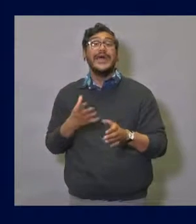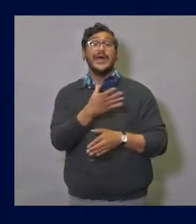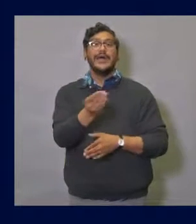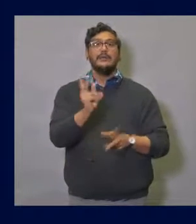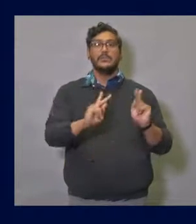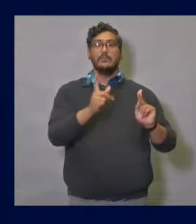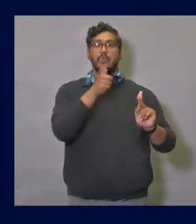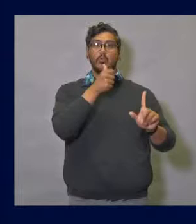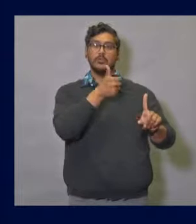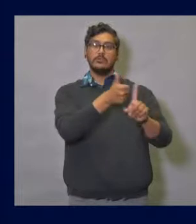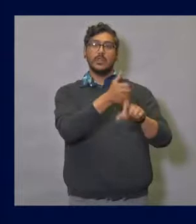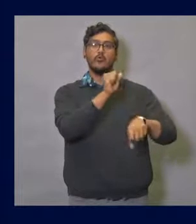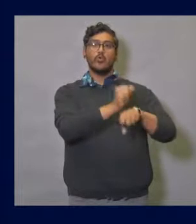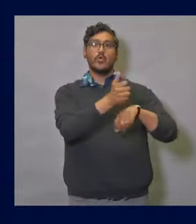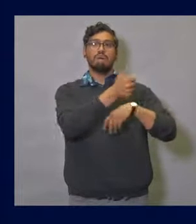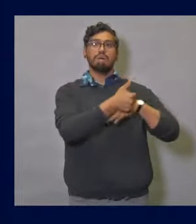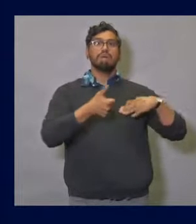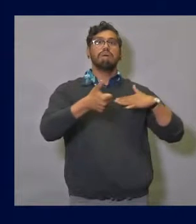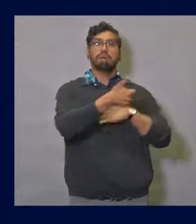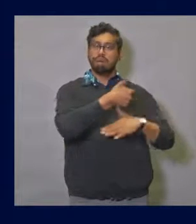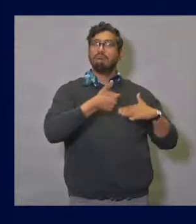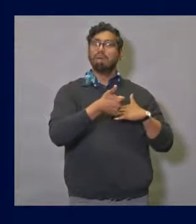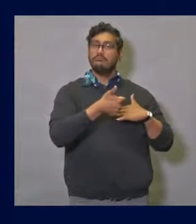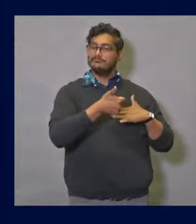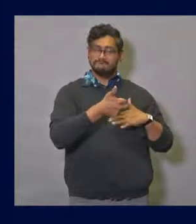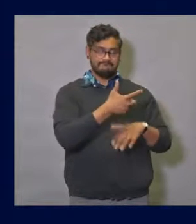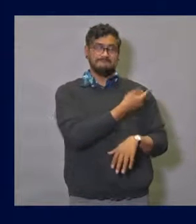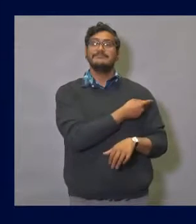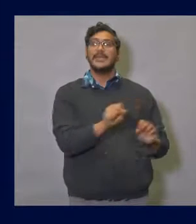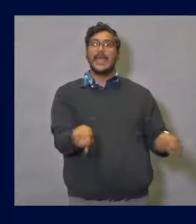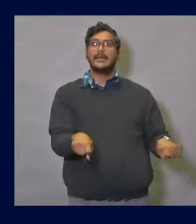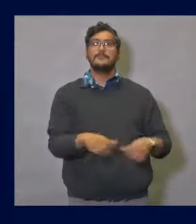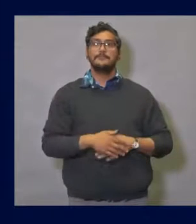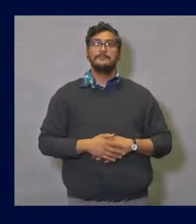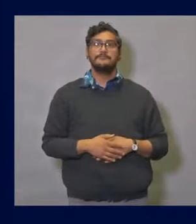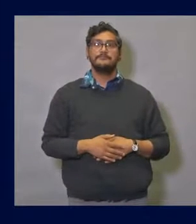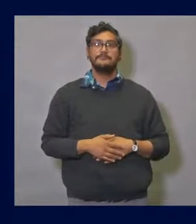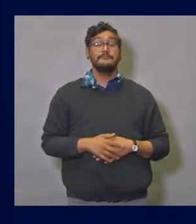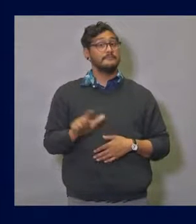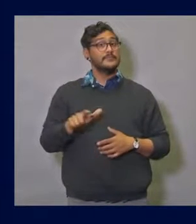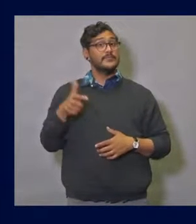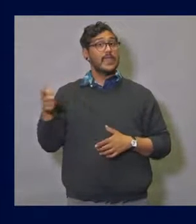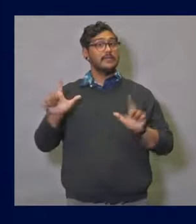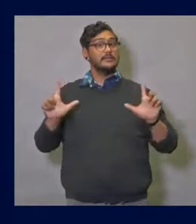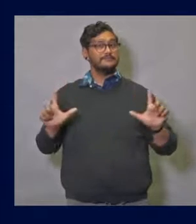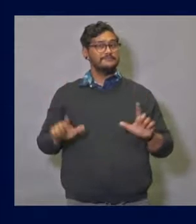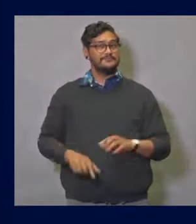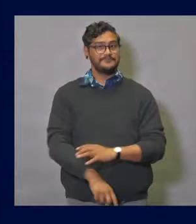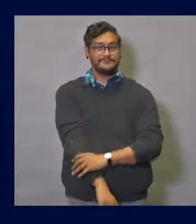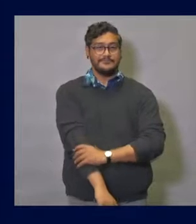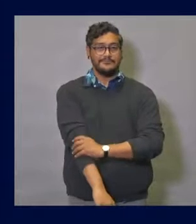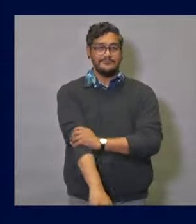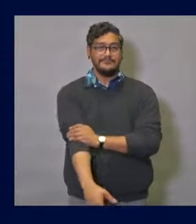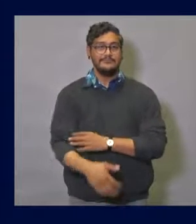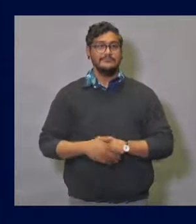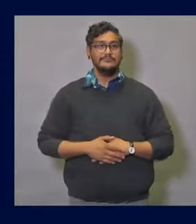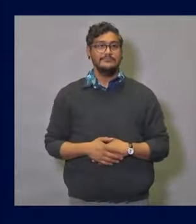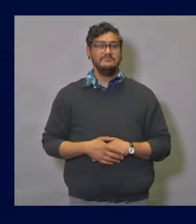DE ALTO RIESGO, ALBERGUES, CÁRCELES, TRABAJADORES DE